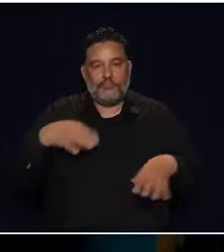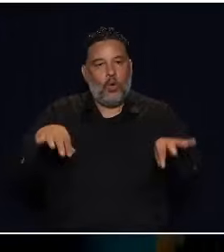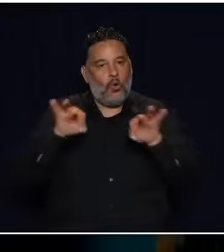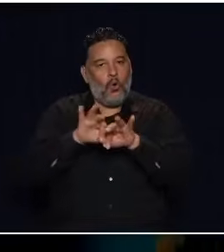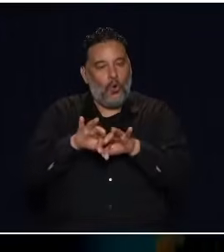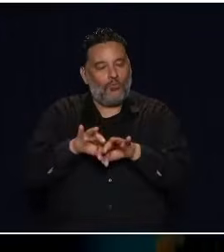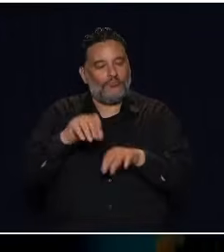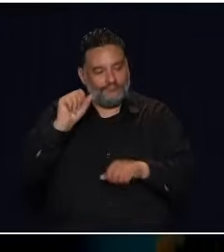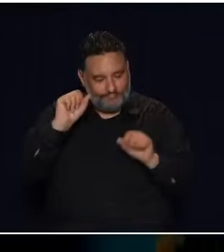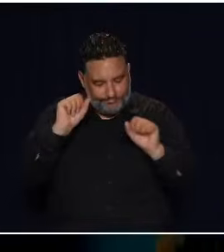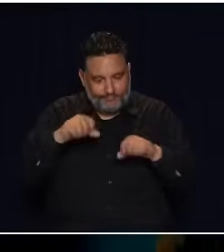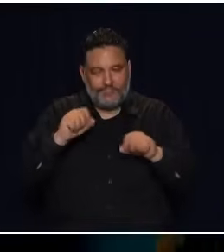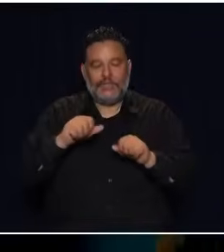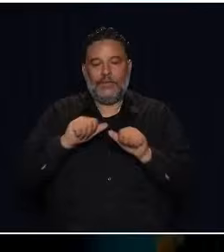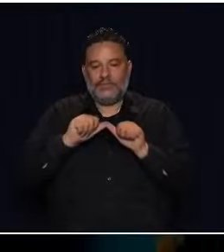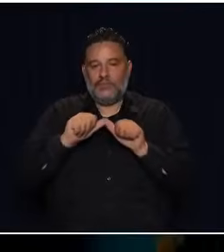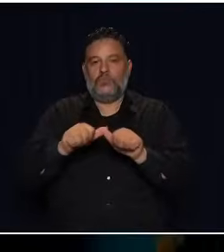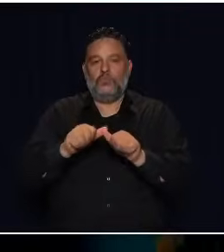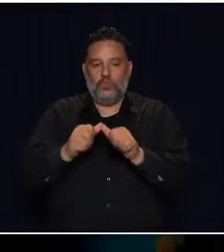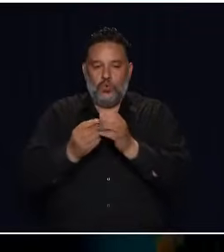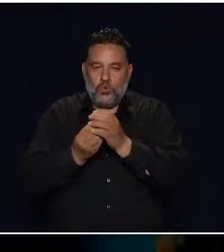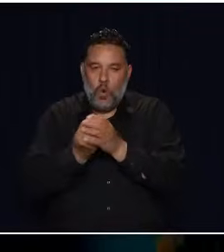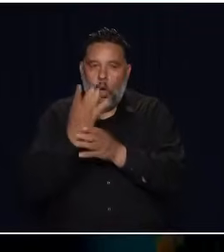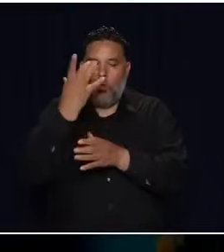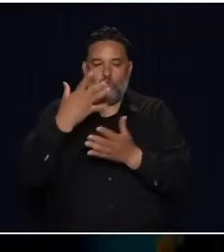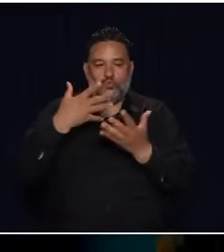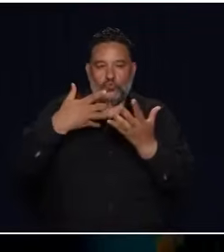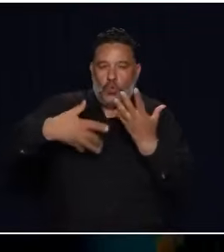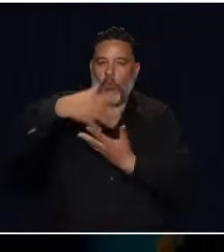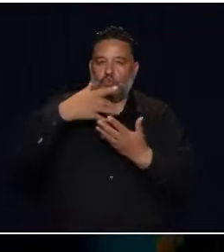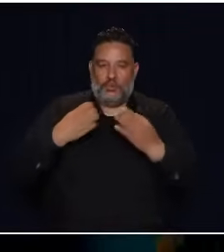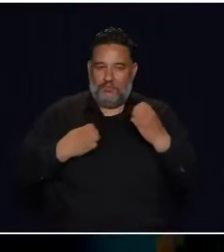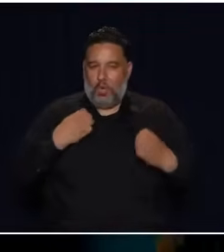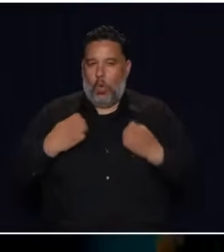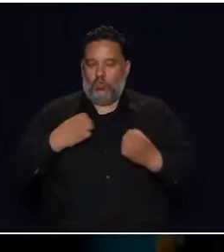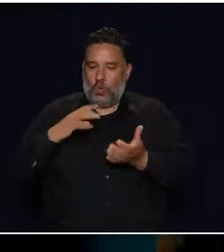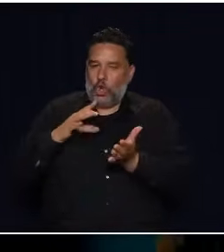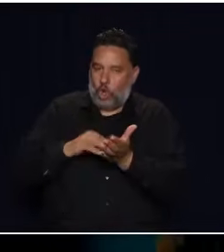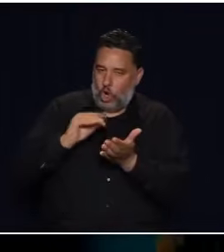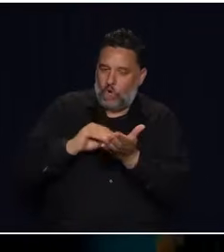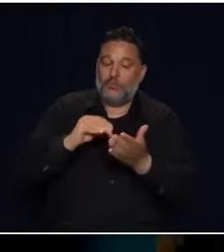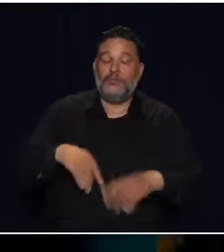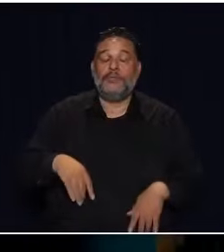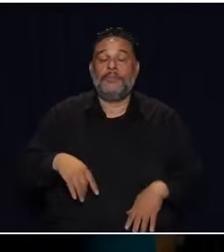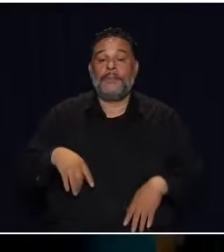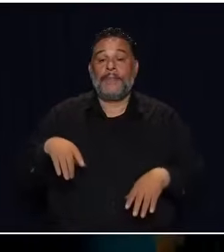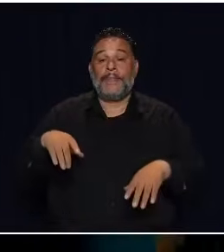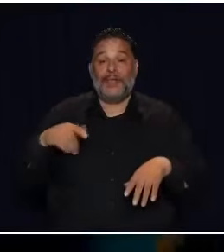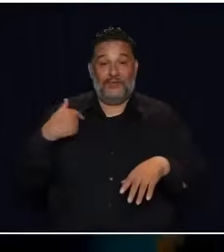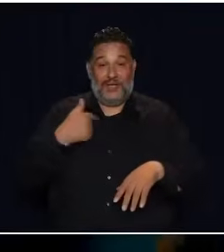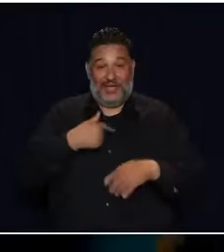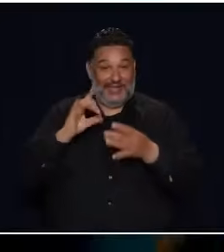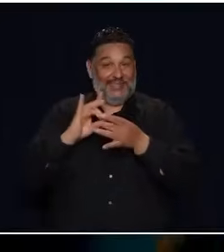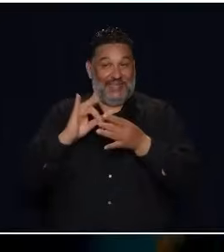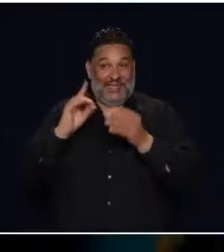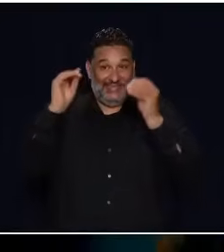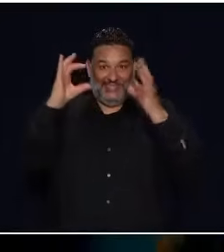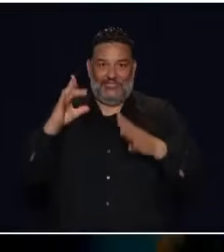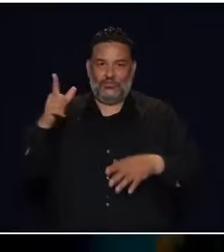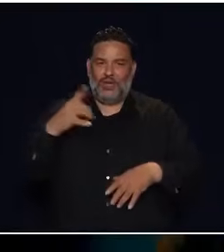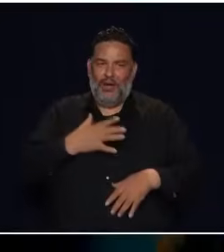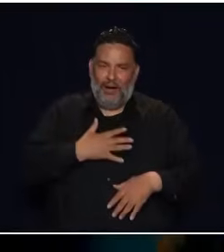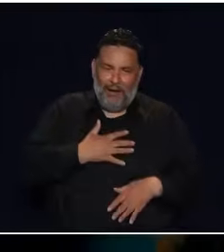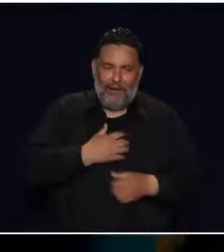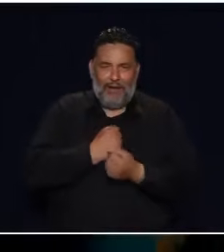I THINK IT IS VASTLY IMPORTANT